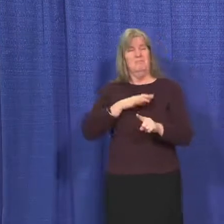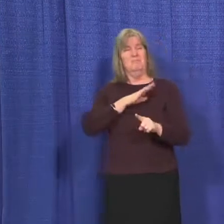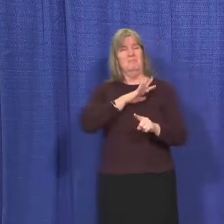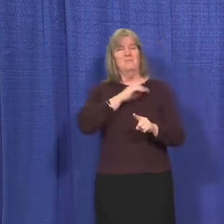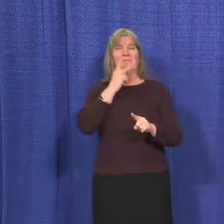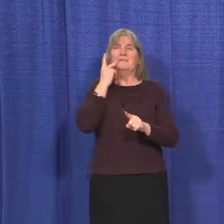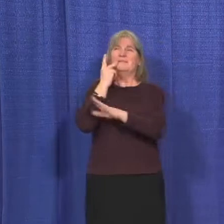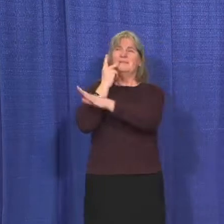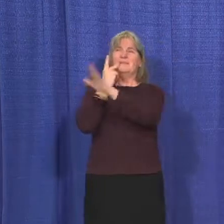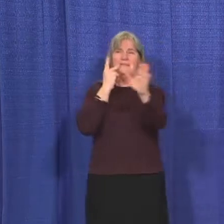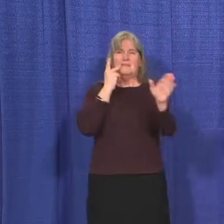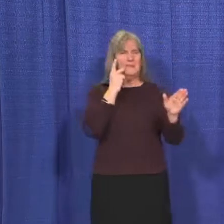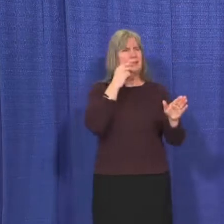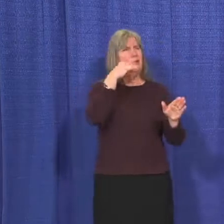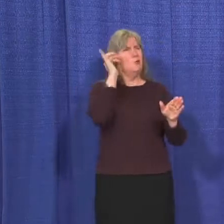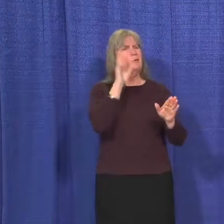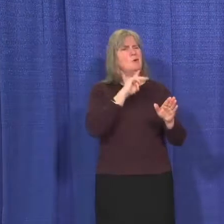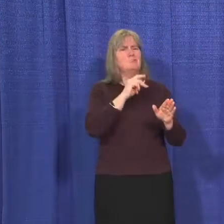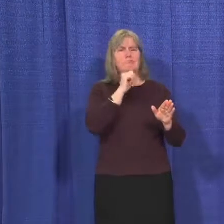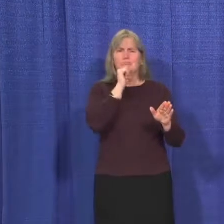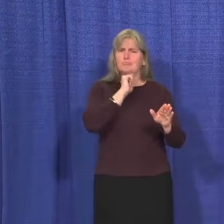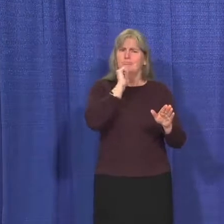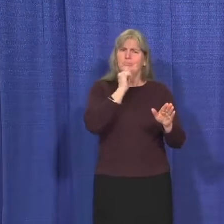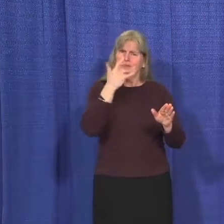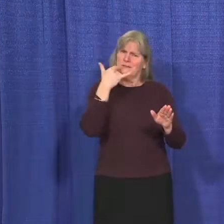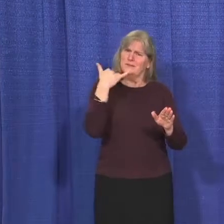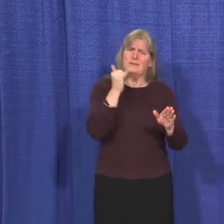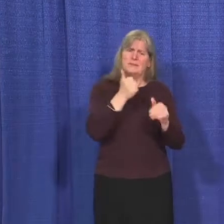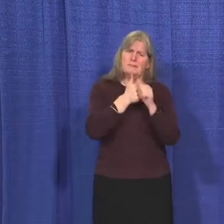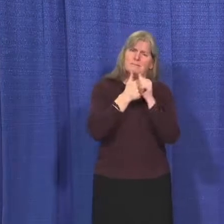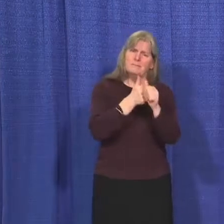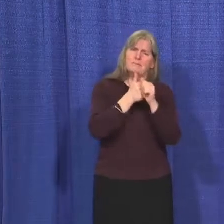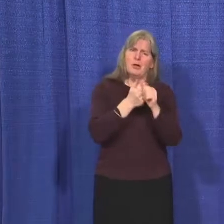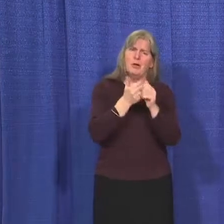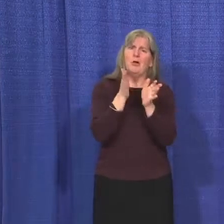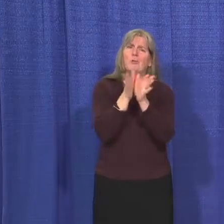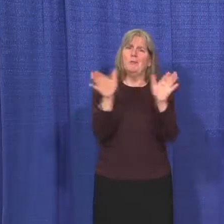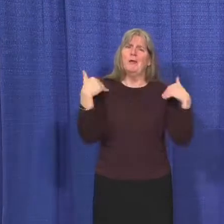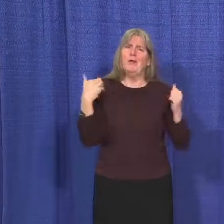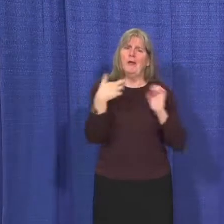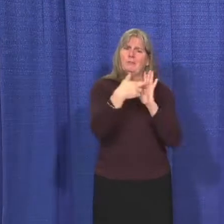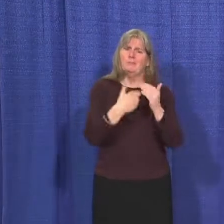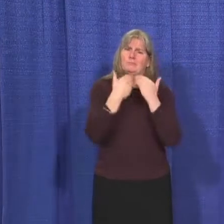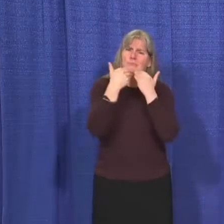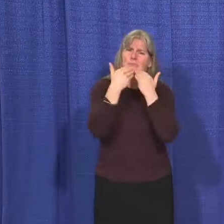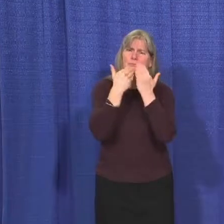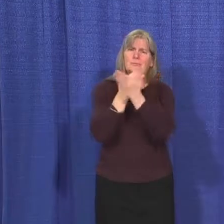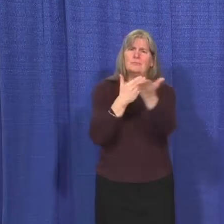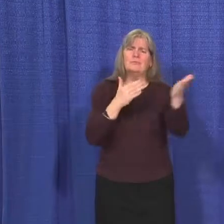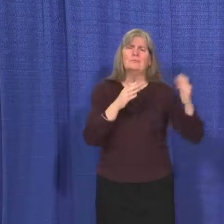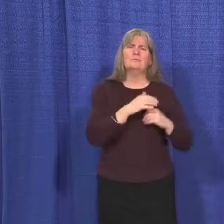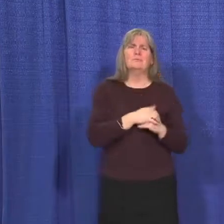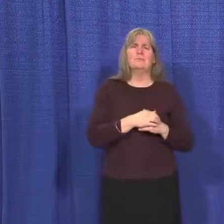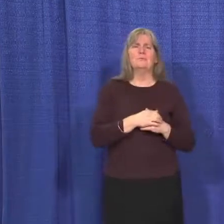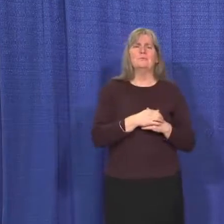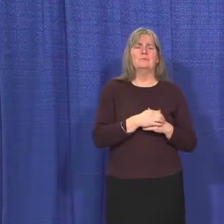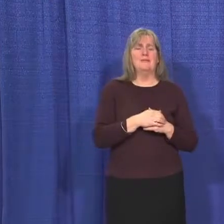heartened to see the number of people who are continuing to take public health measures variously. With our current public health